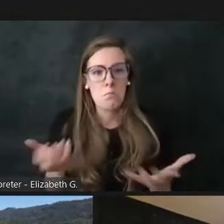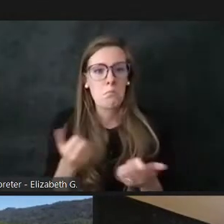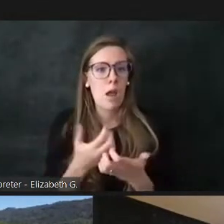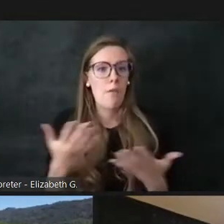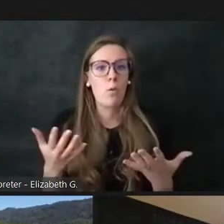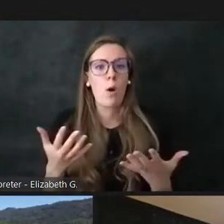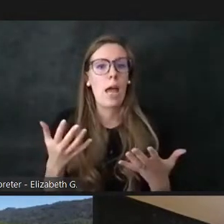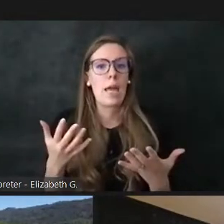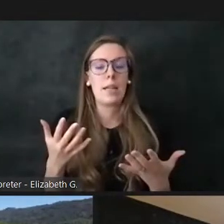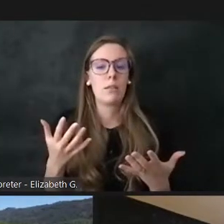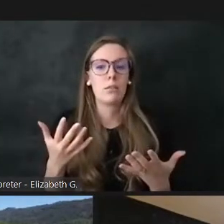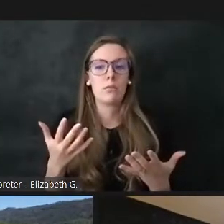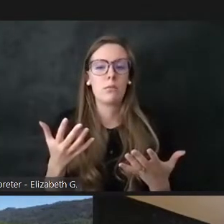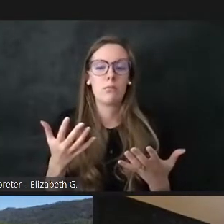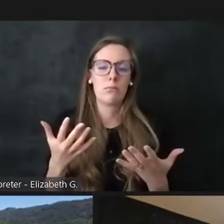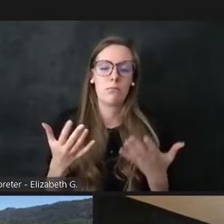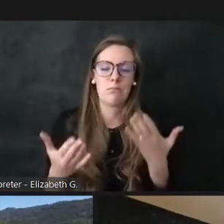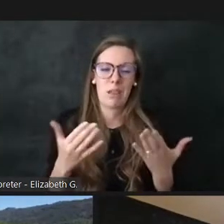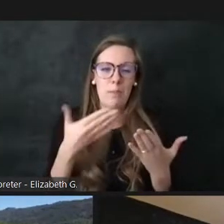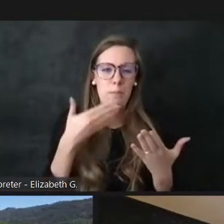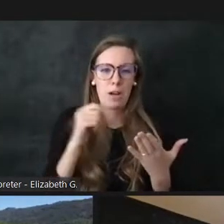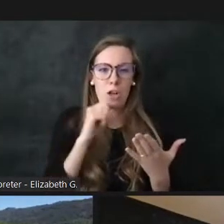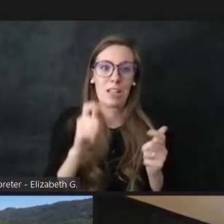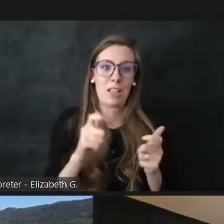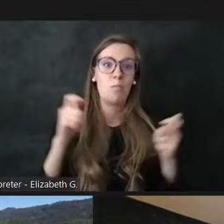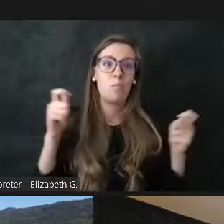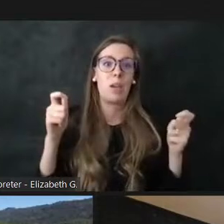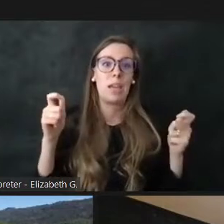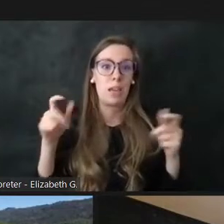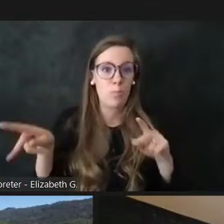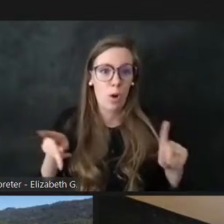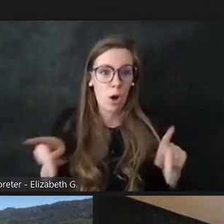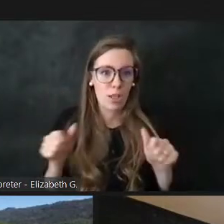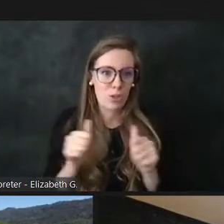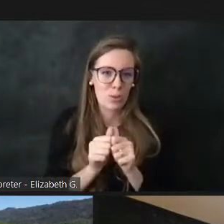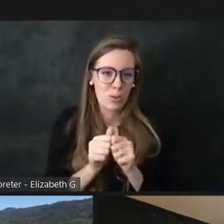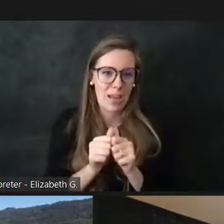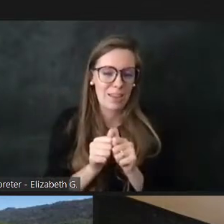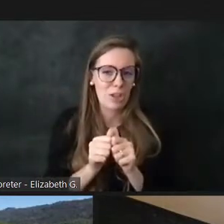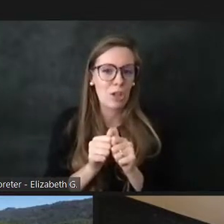reunion, especially if you know that somebody there is not vaccinated.